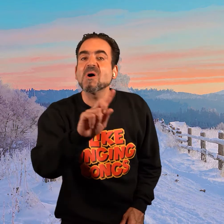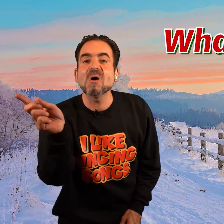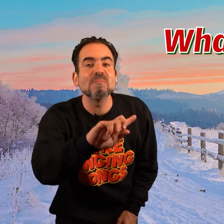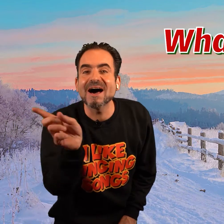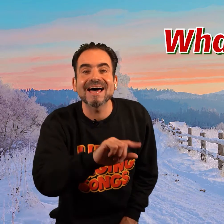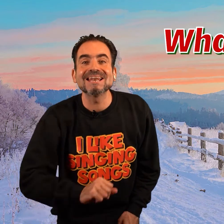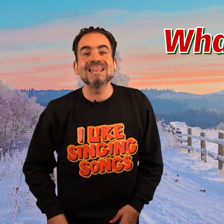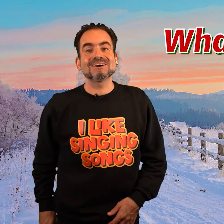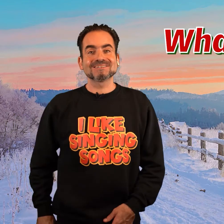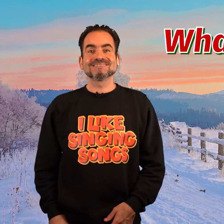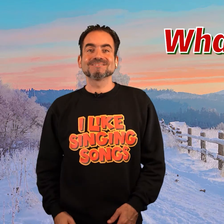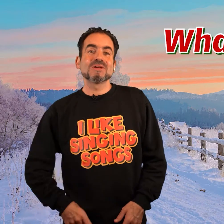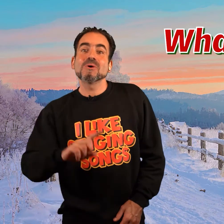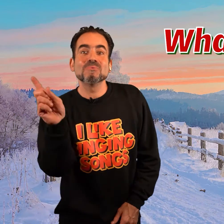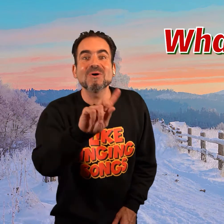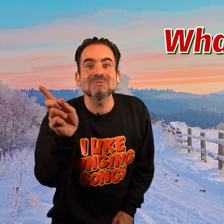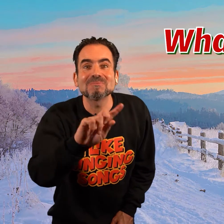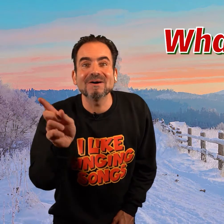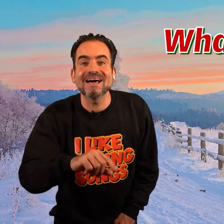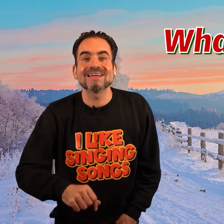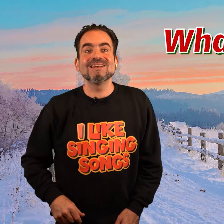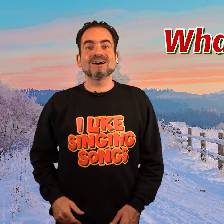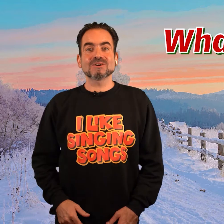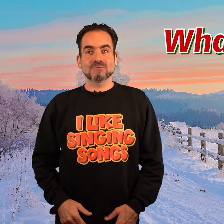What bad luck